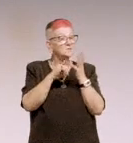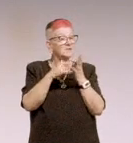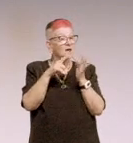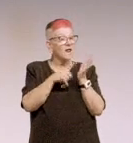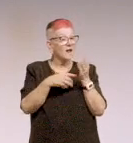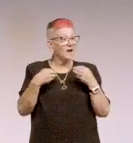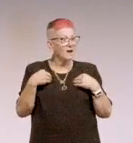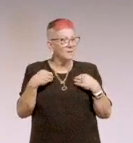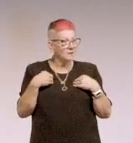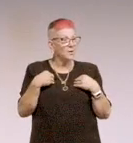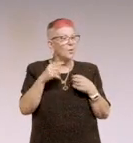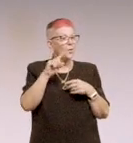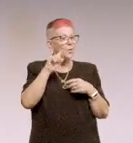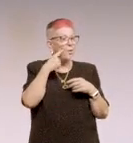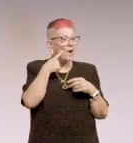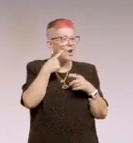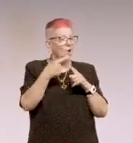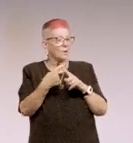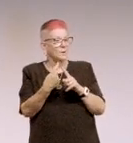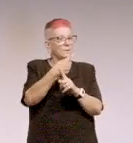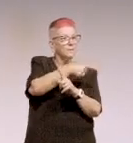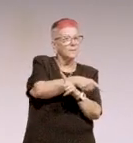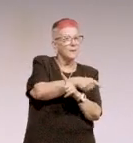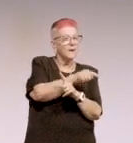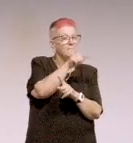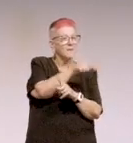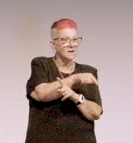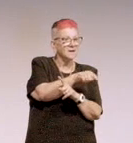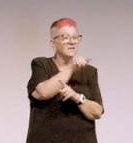it goes to the previous button, and then when you click that, goes to